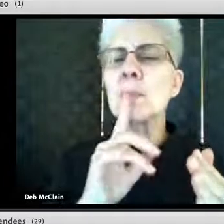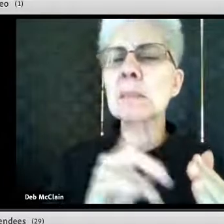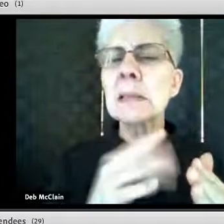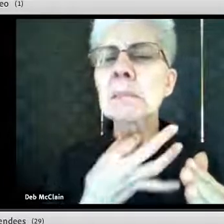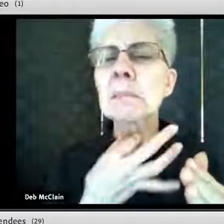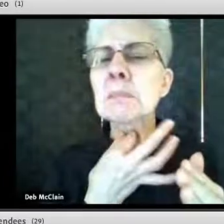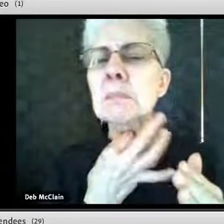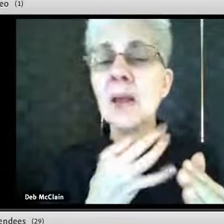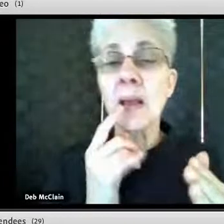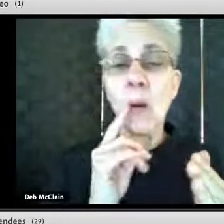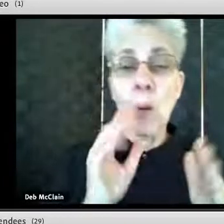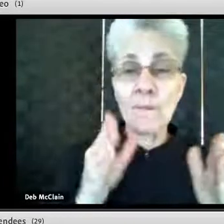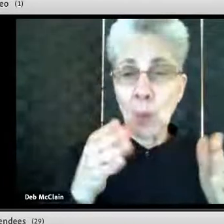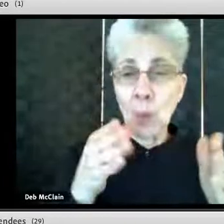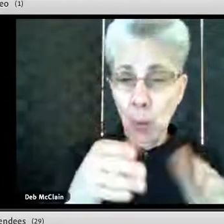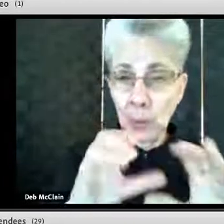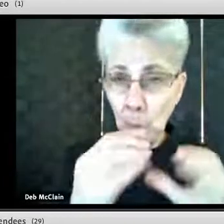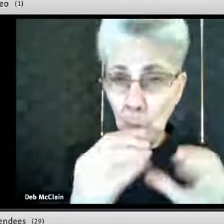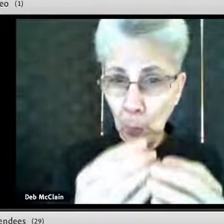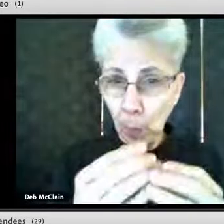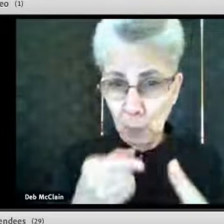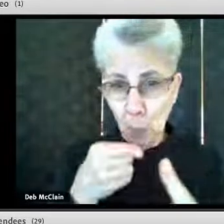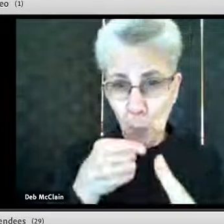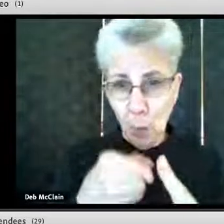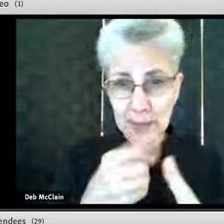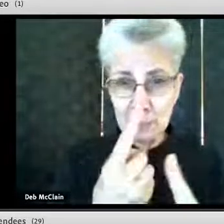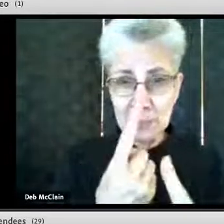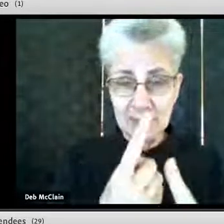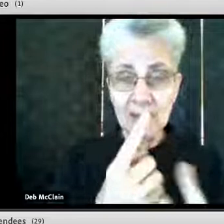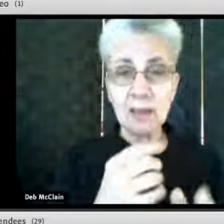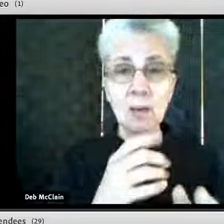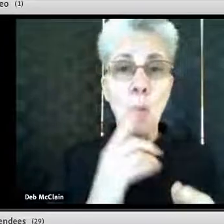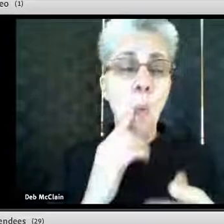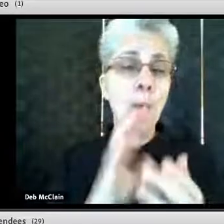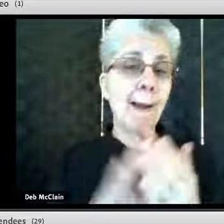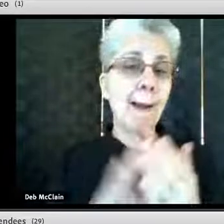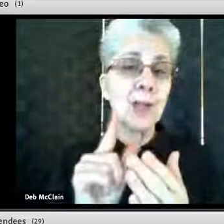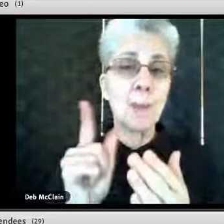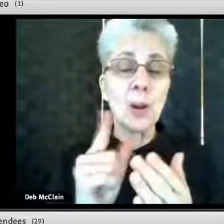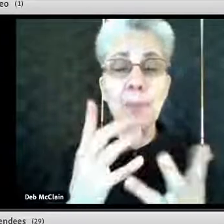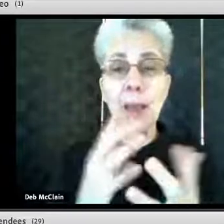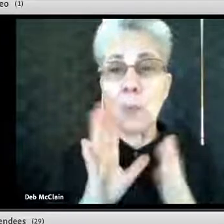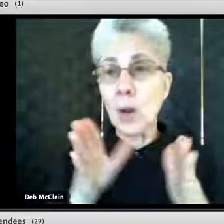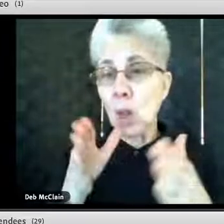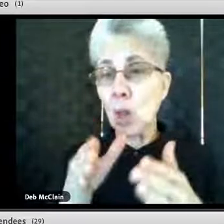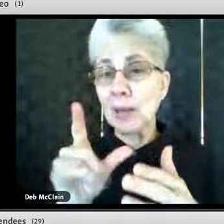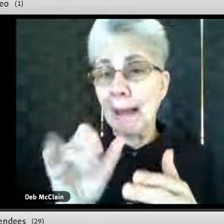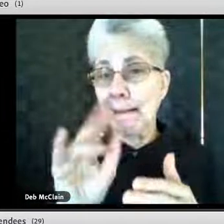If you're targeting a specific group, if you're a college librarian, you might want to look more at LinkedIn